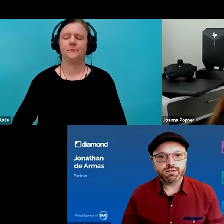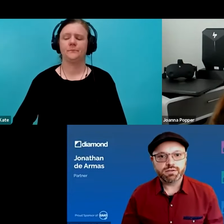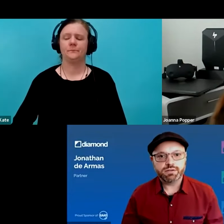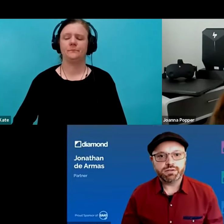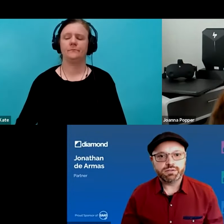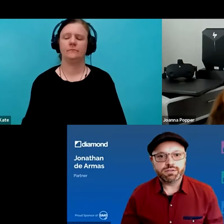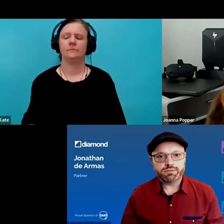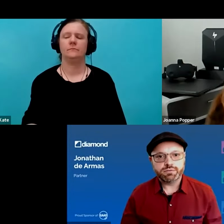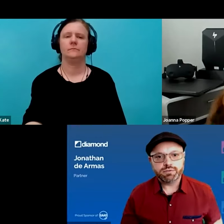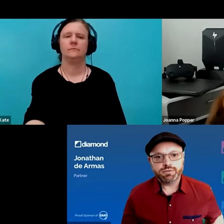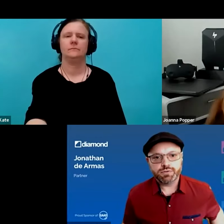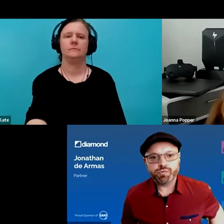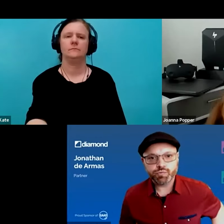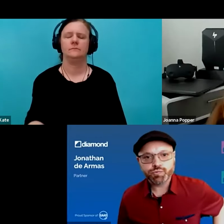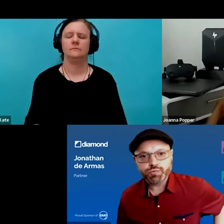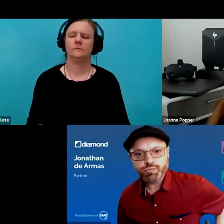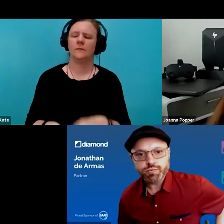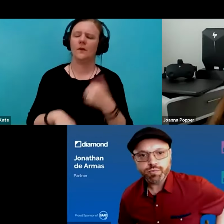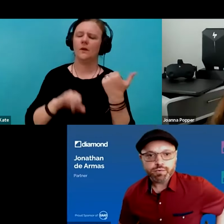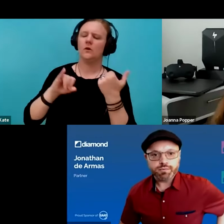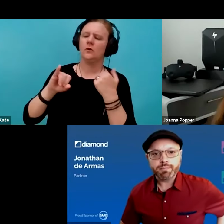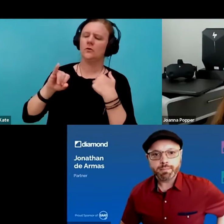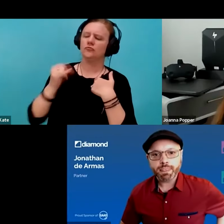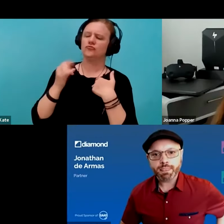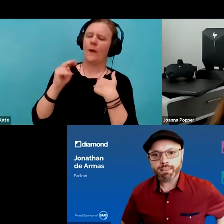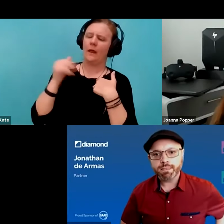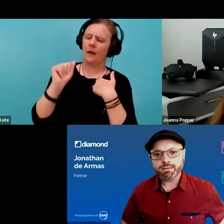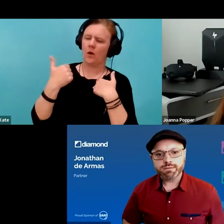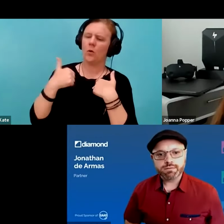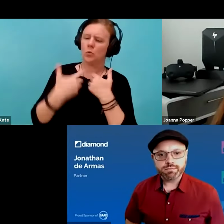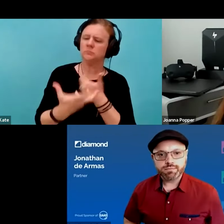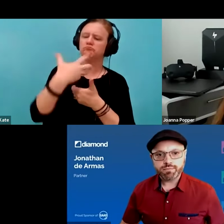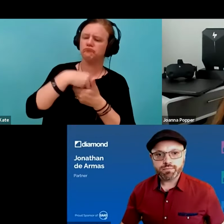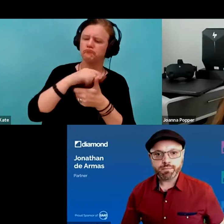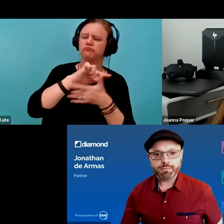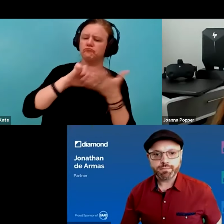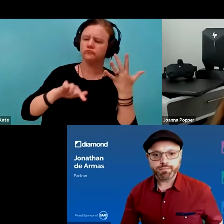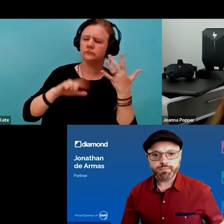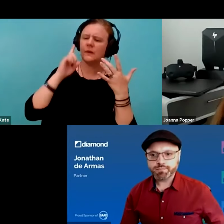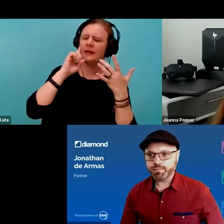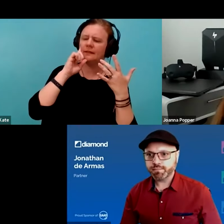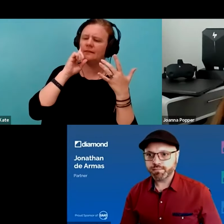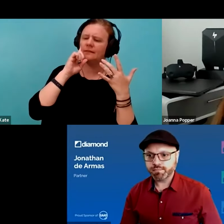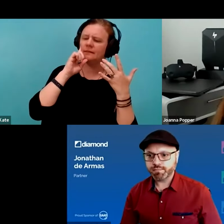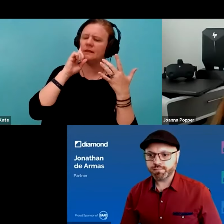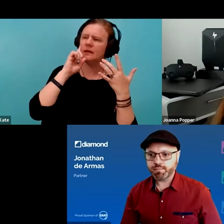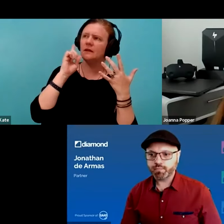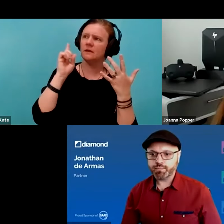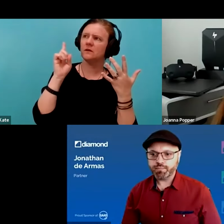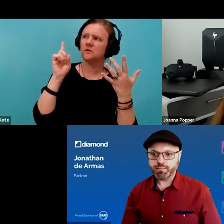Joanna Popper: Yeah, as a company, we're working with, with quite a few. So we're, we're, I think we're working with them open XR and then